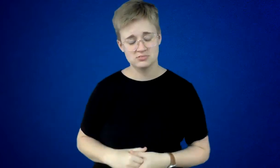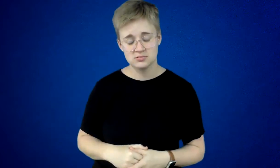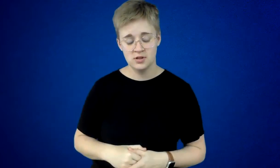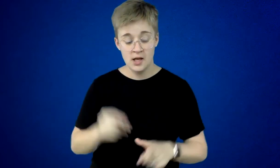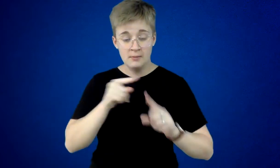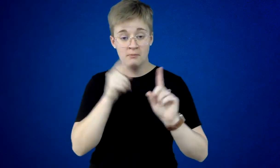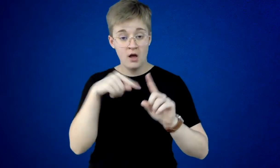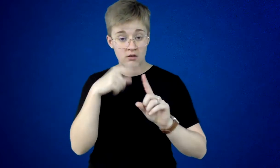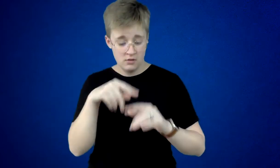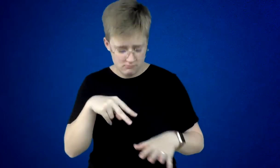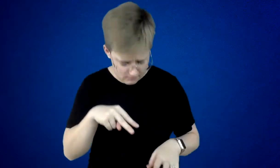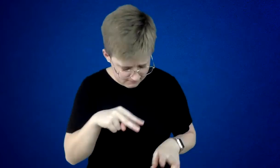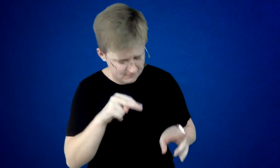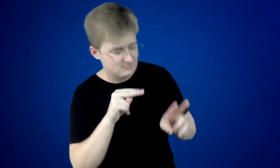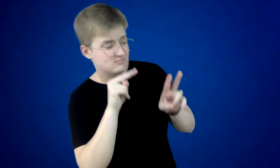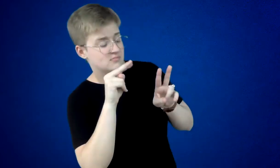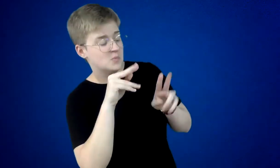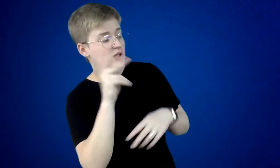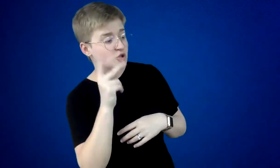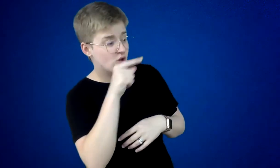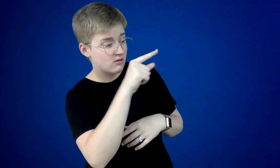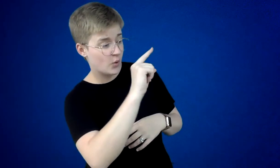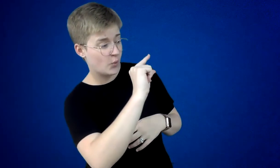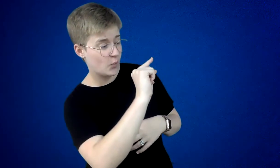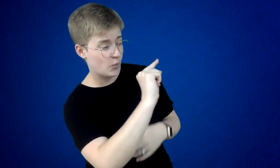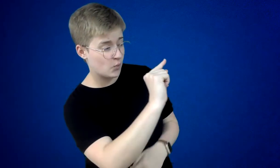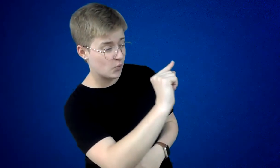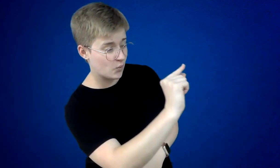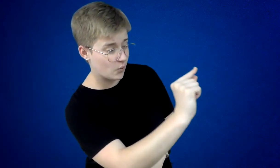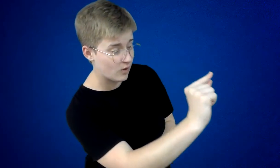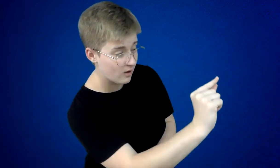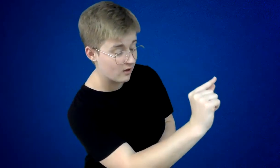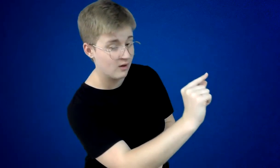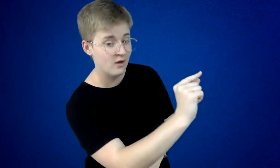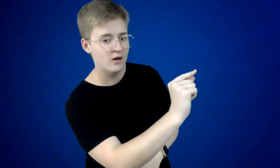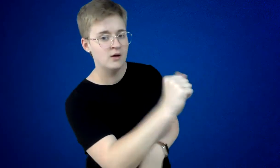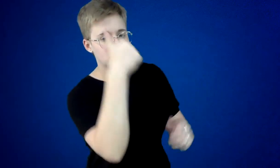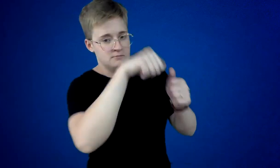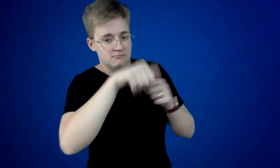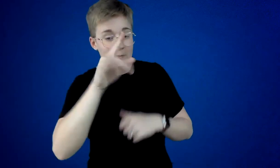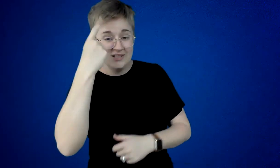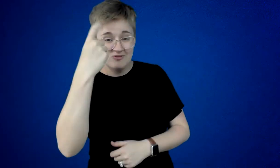But when he looked up and saw her getting smaller and smaller, it reminded him of his dream. He